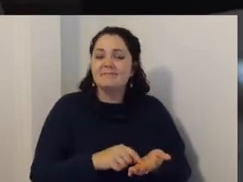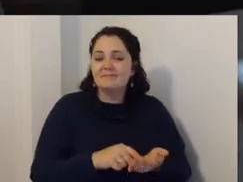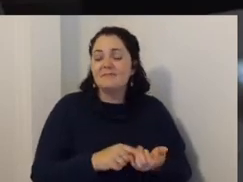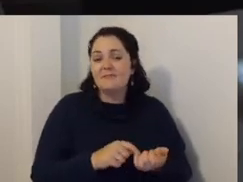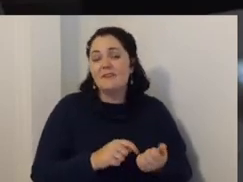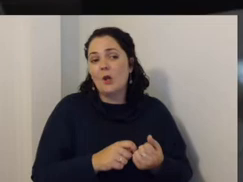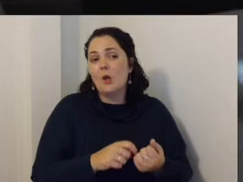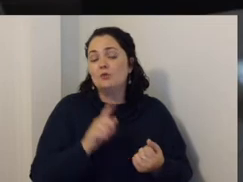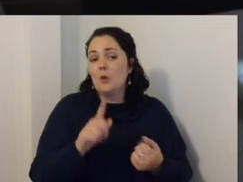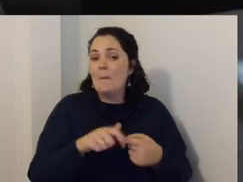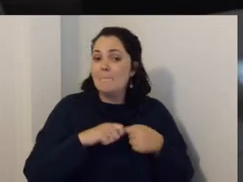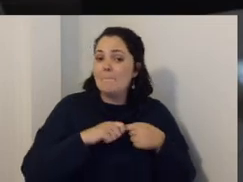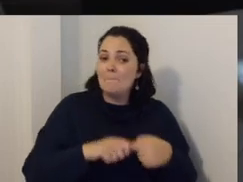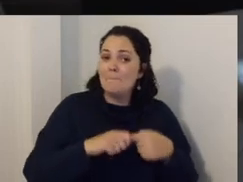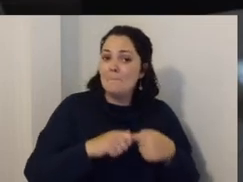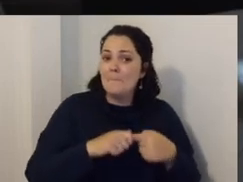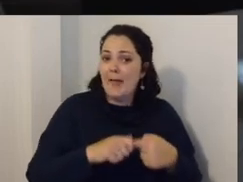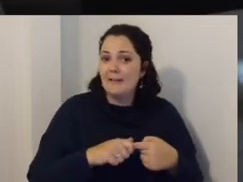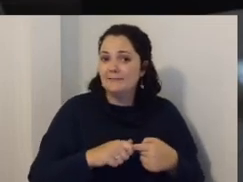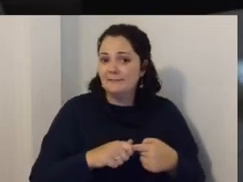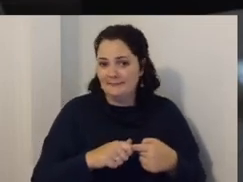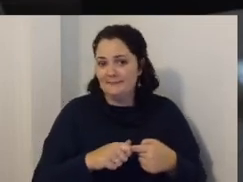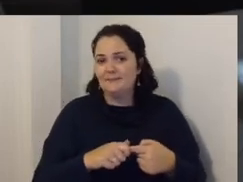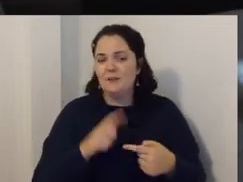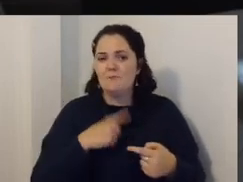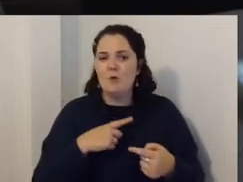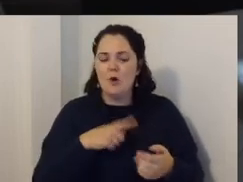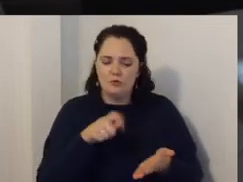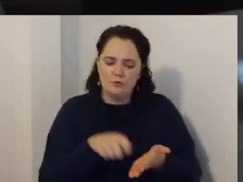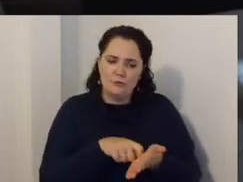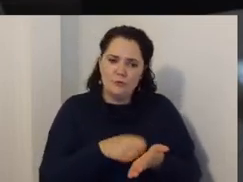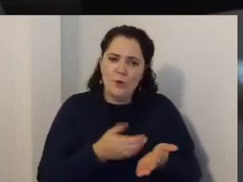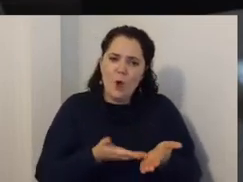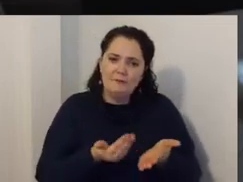with actually a plastic eraser where you're um abrading the surface and using that friction on